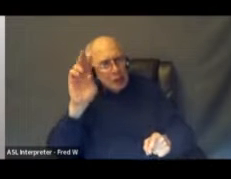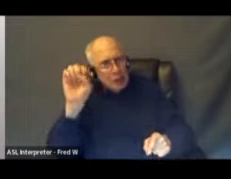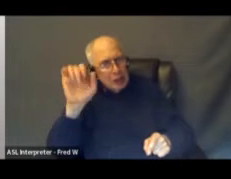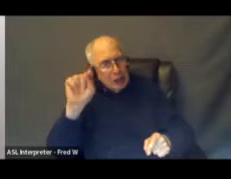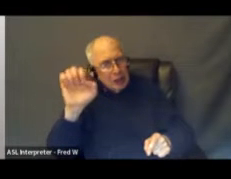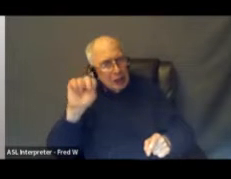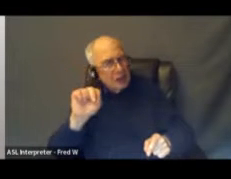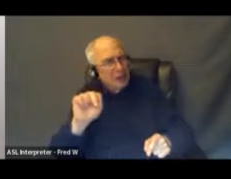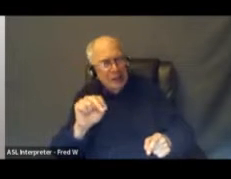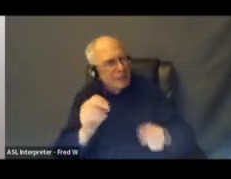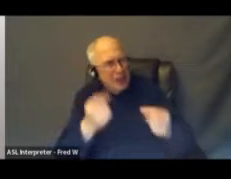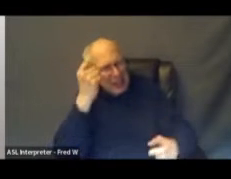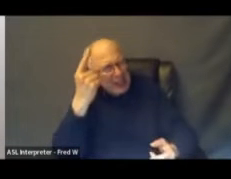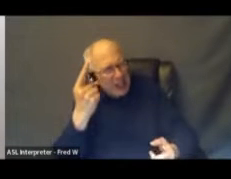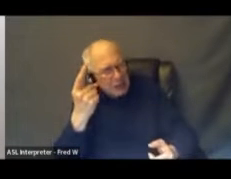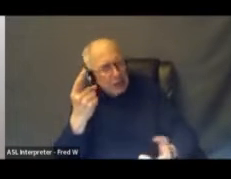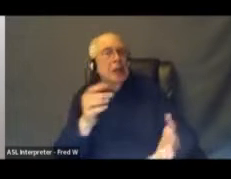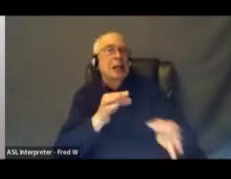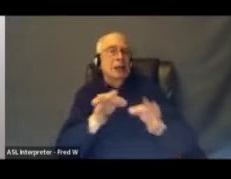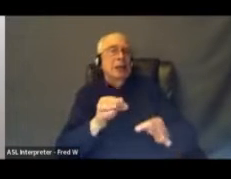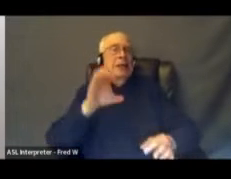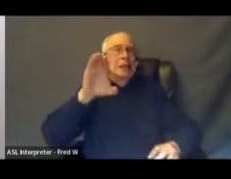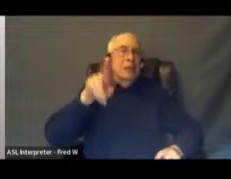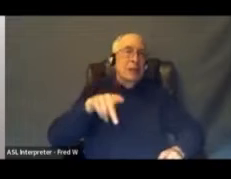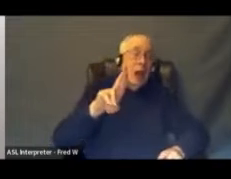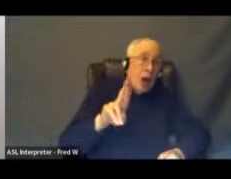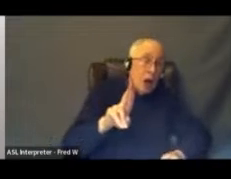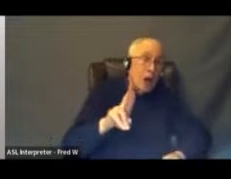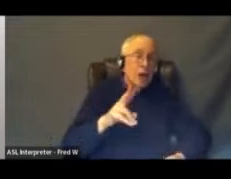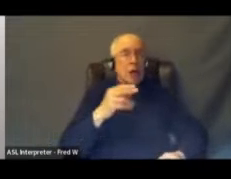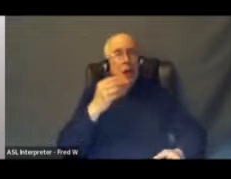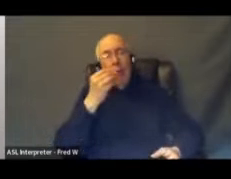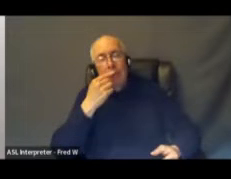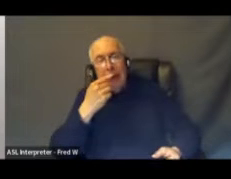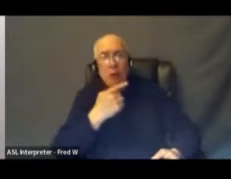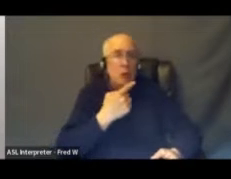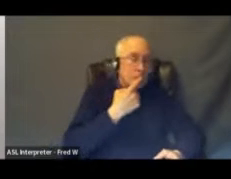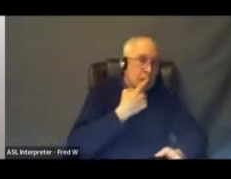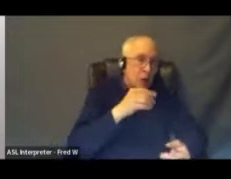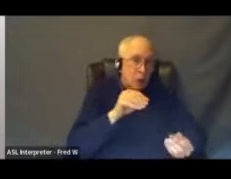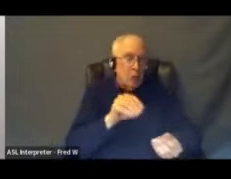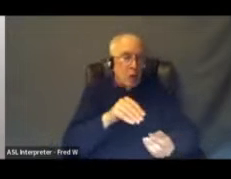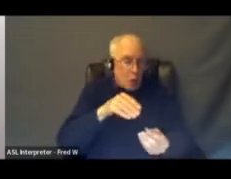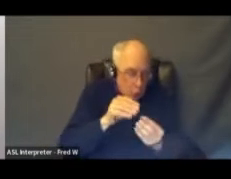to mouth CPR, Narcan, naltrexone resuscitation, you know, medical